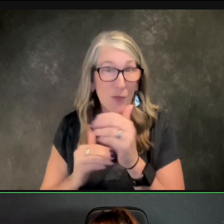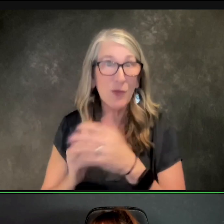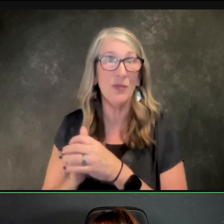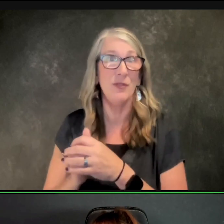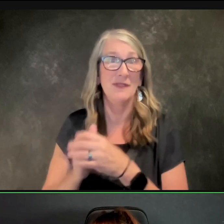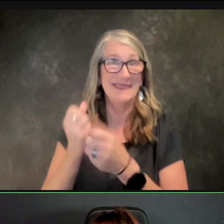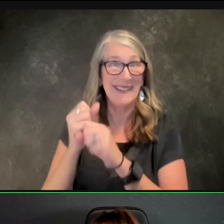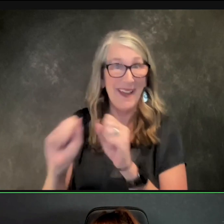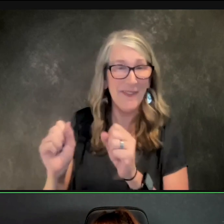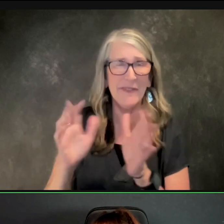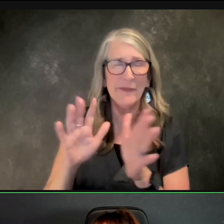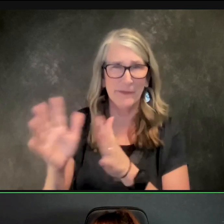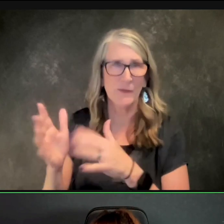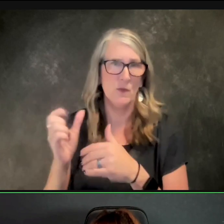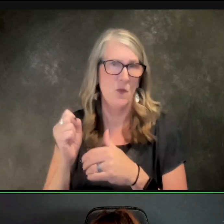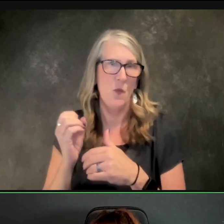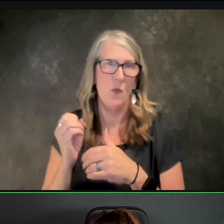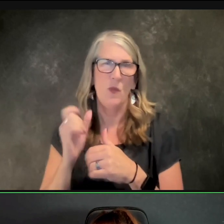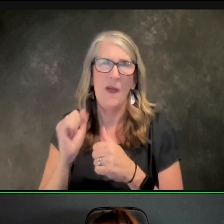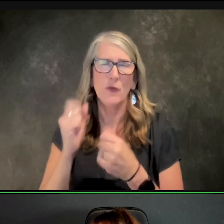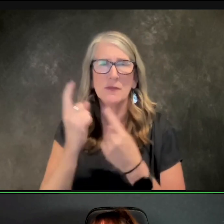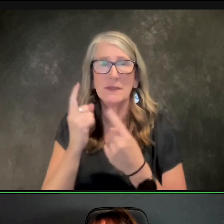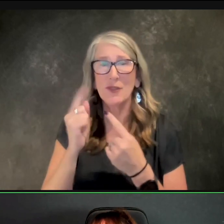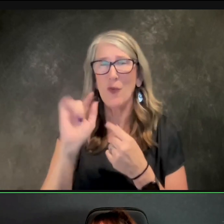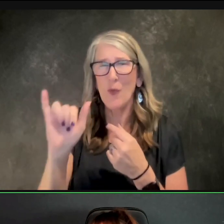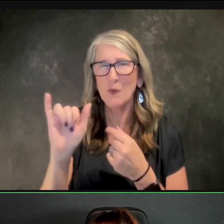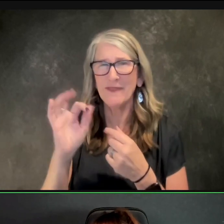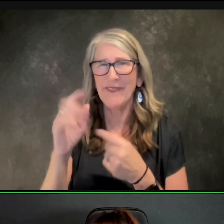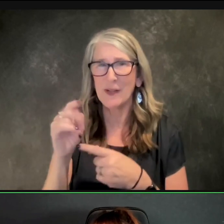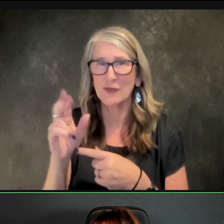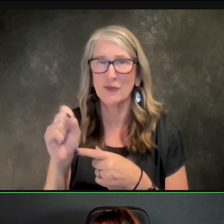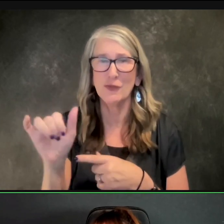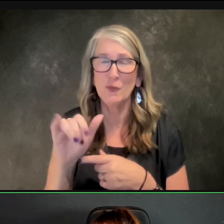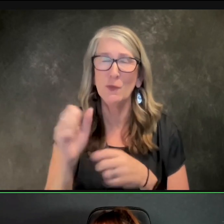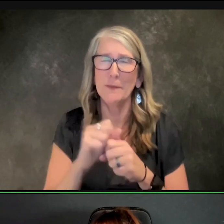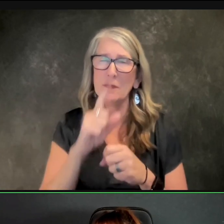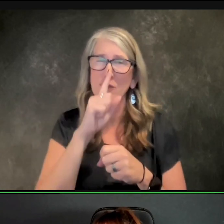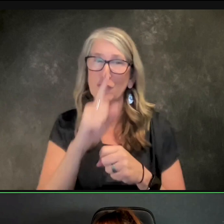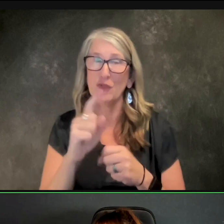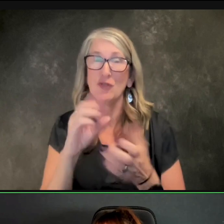and customs of wherever it is they are traveling.